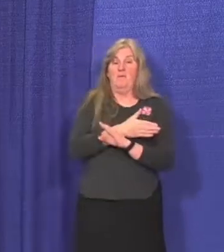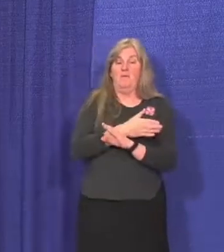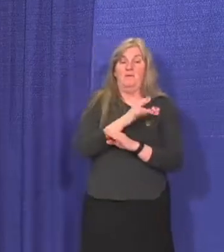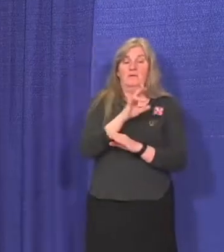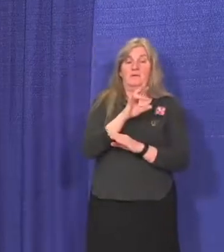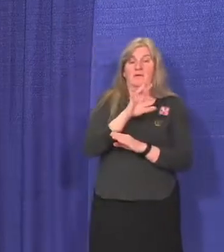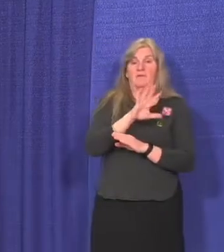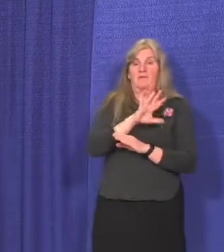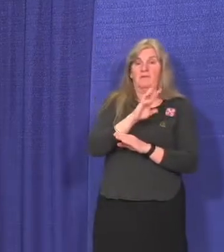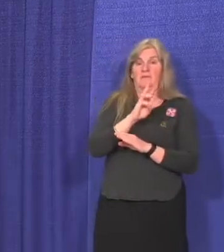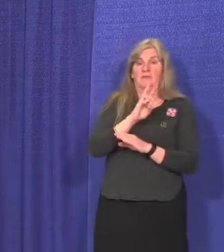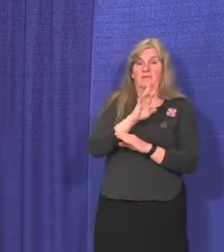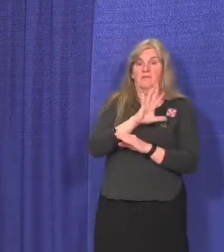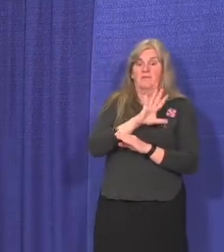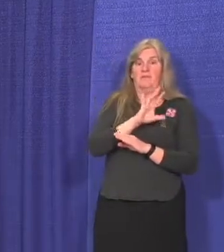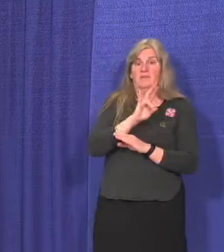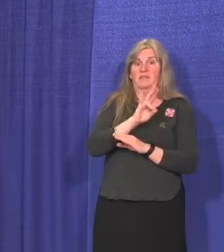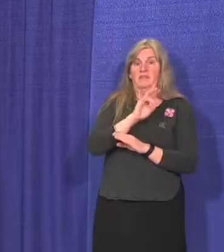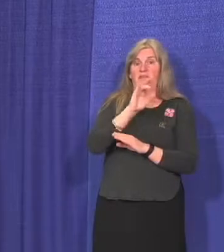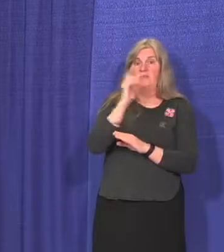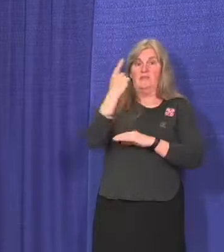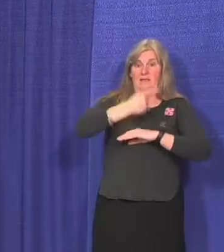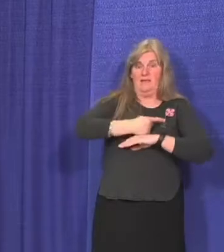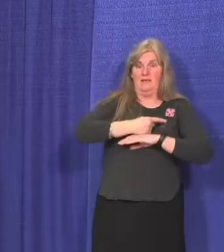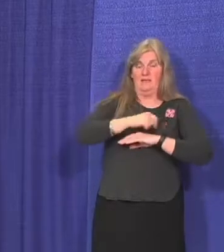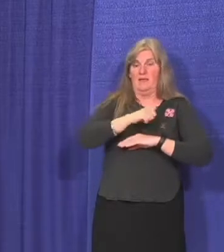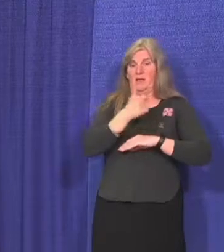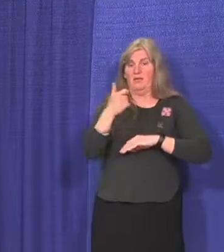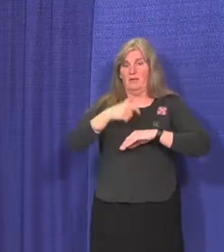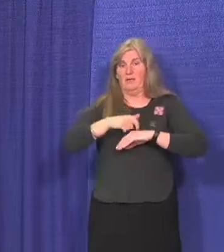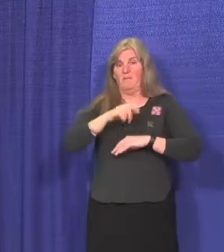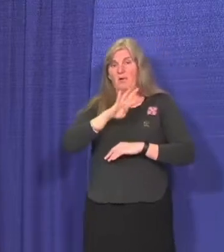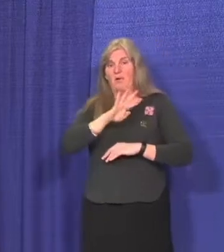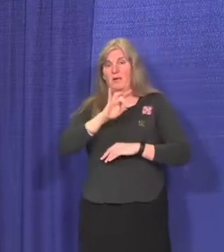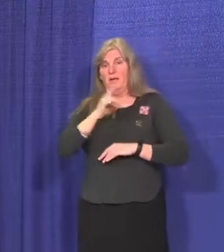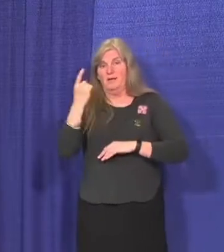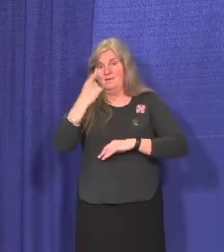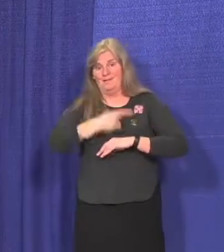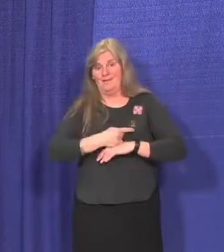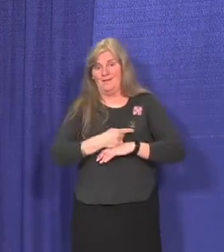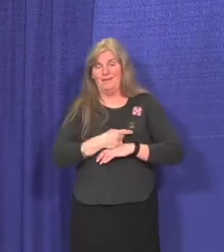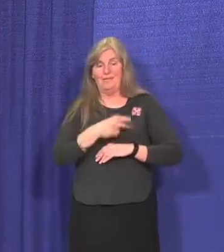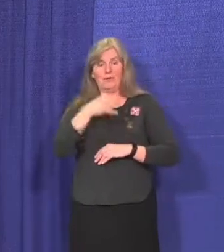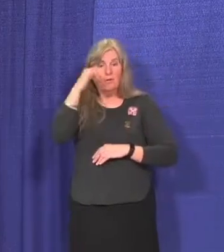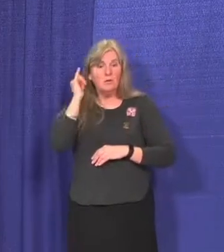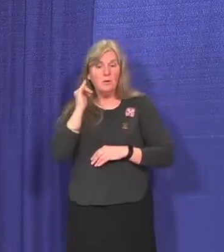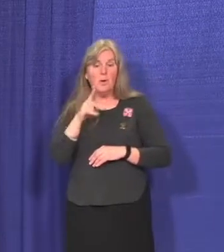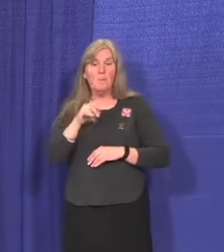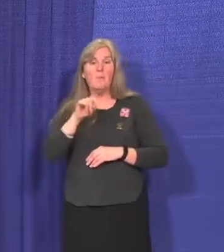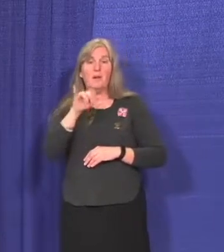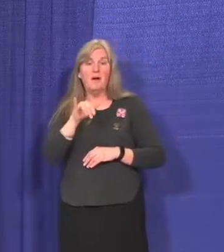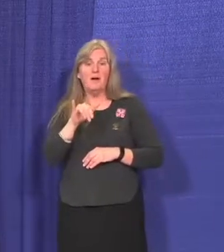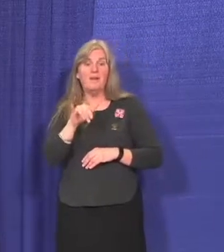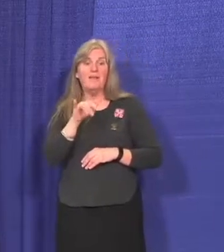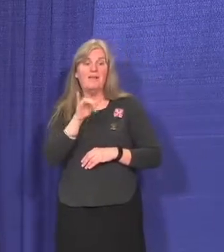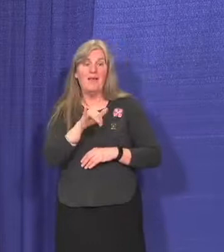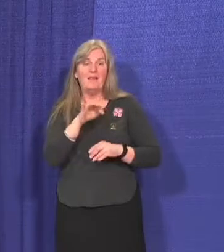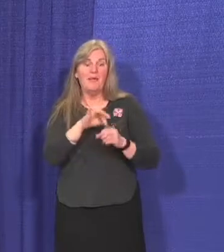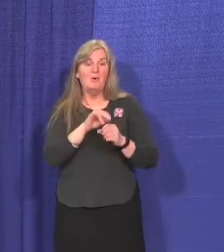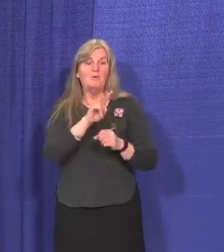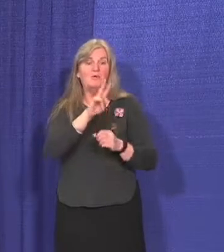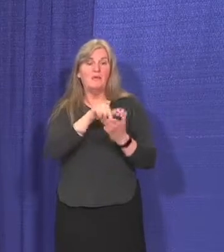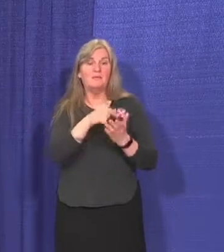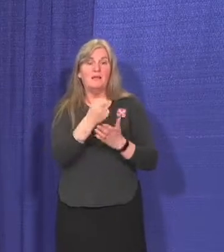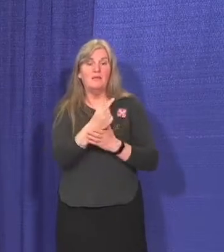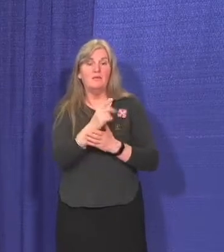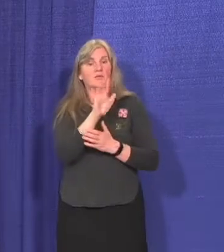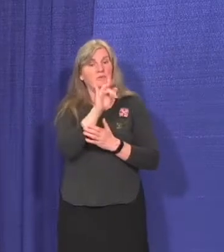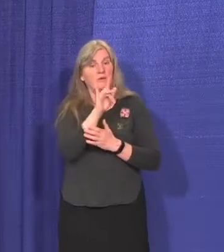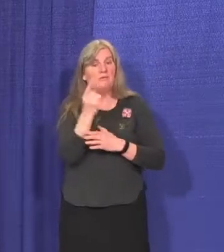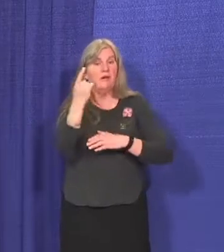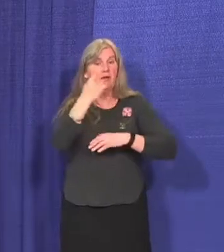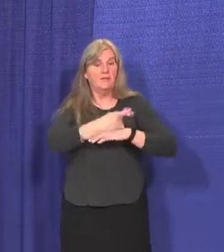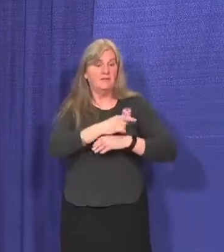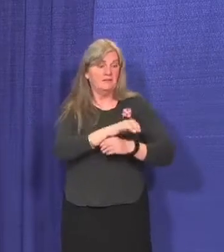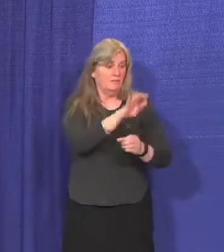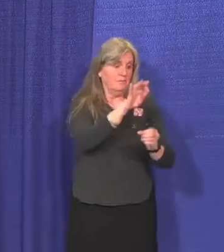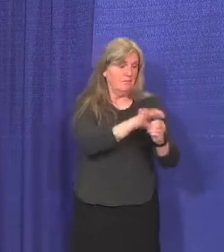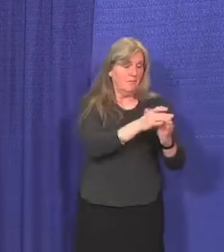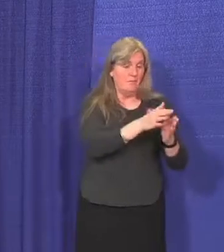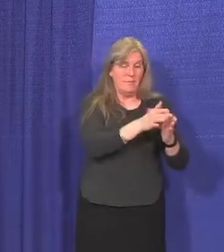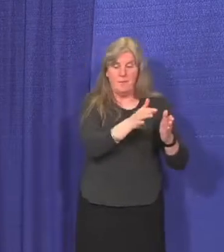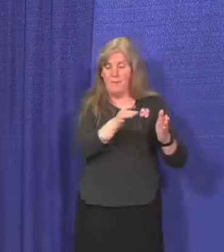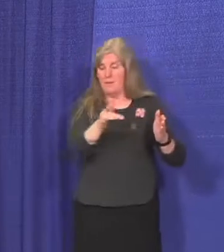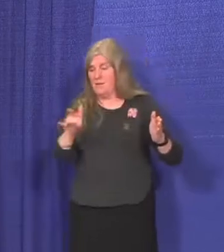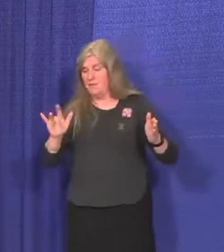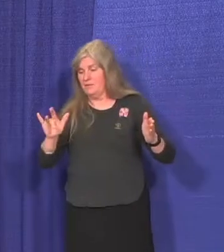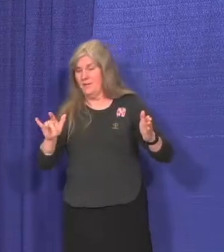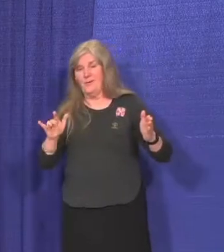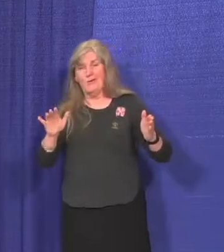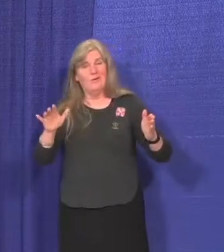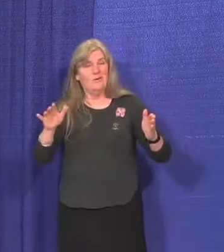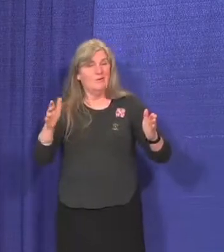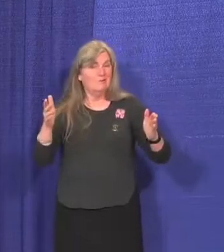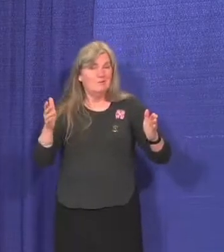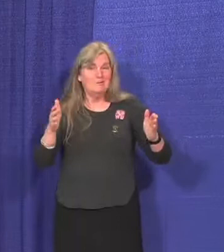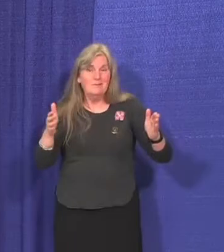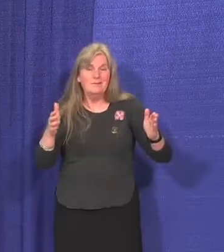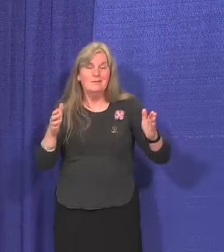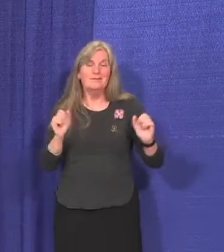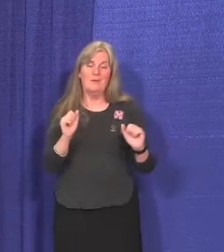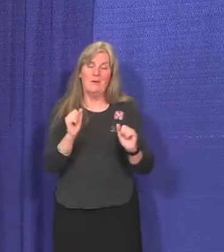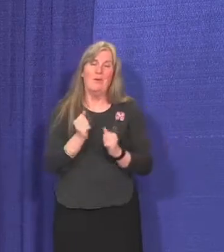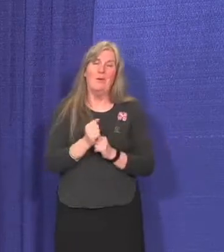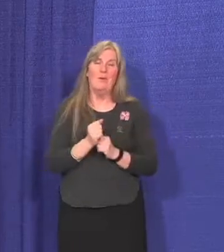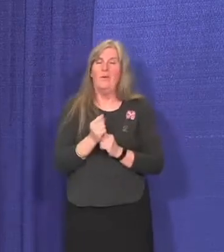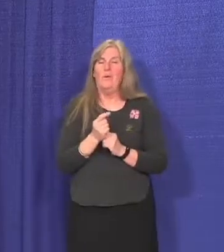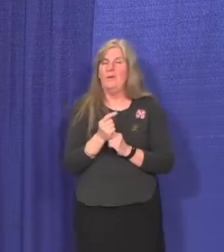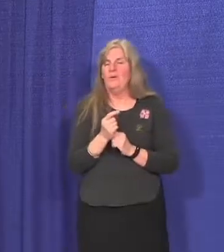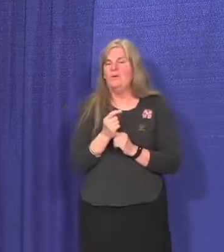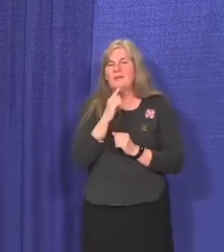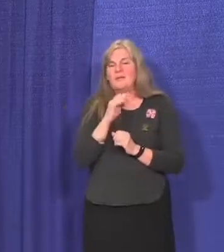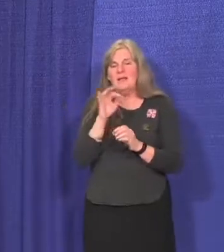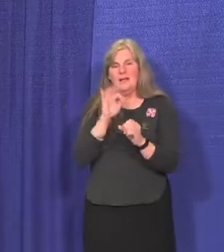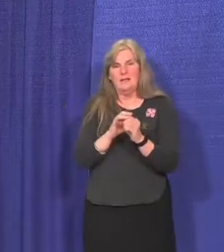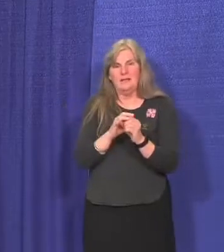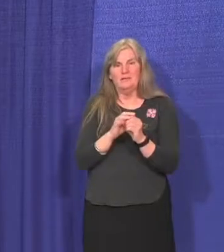opposition very soon and the one